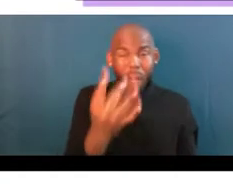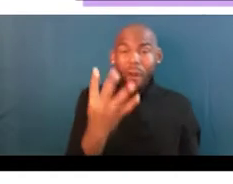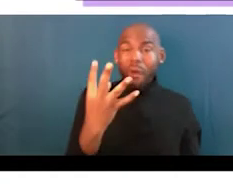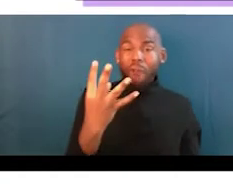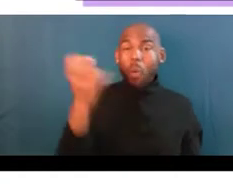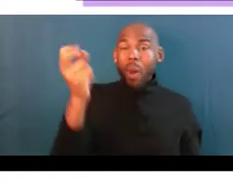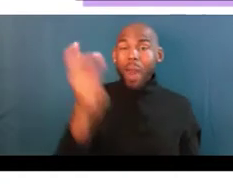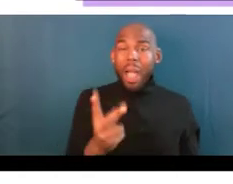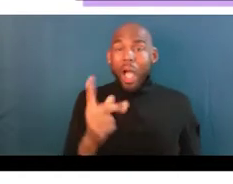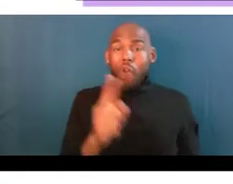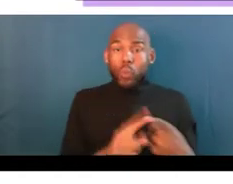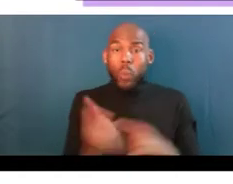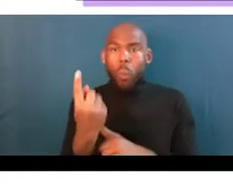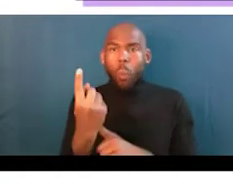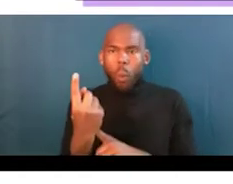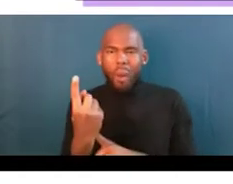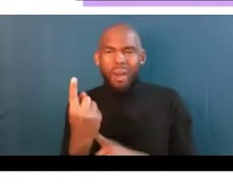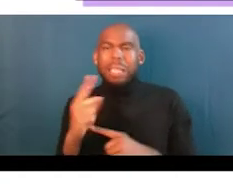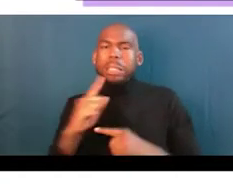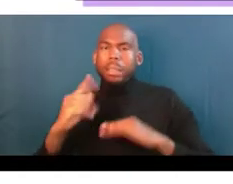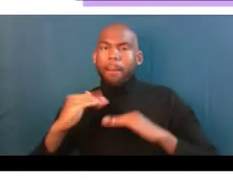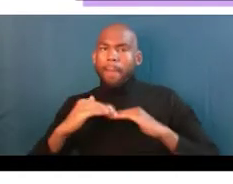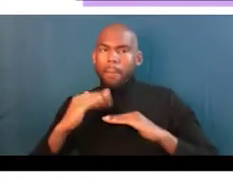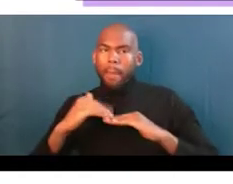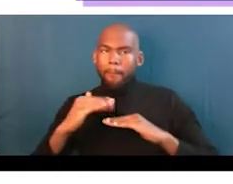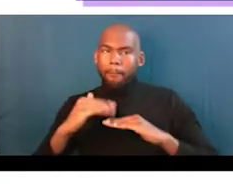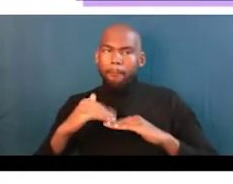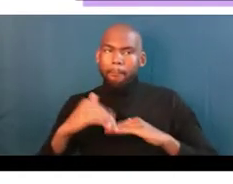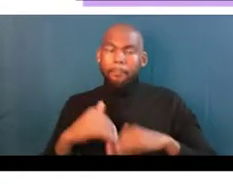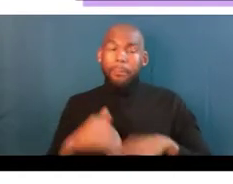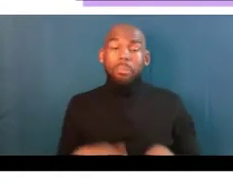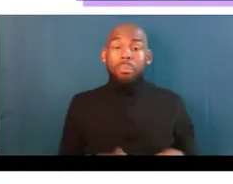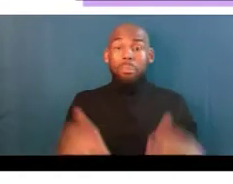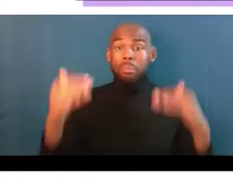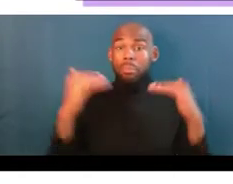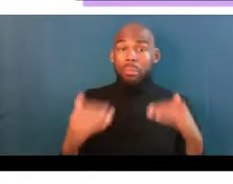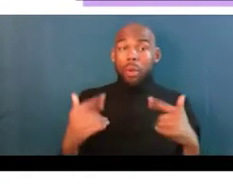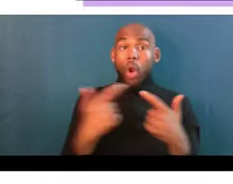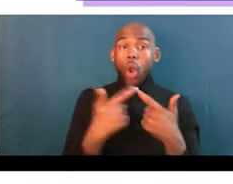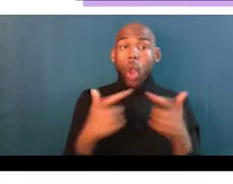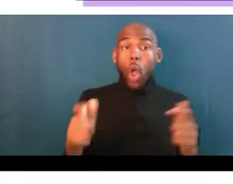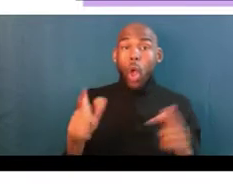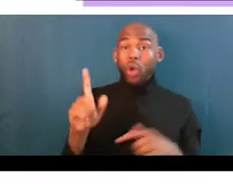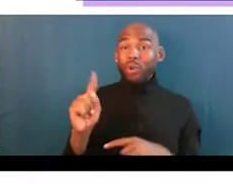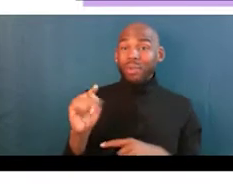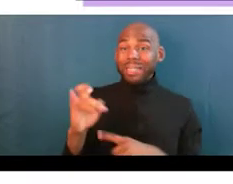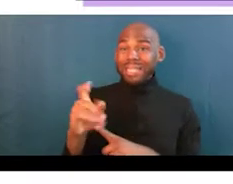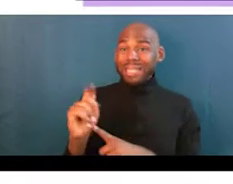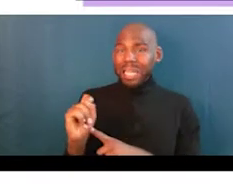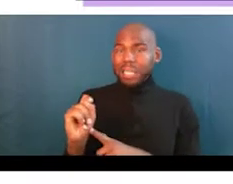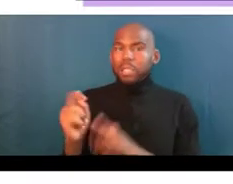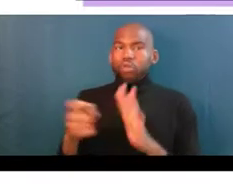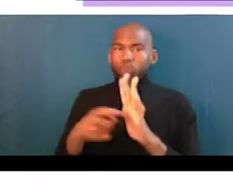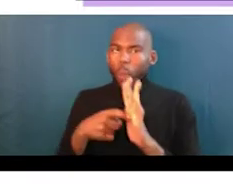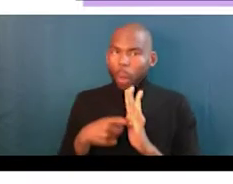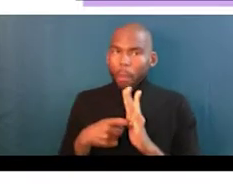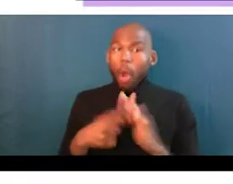minimum required by WCAG guidelines. Large text contrast requirements. Large text is